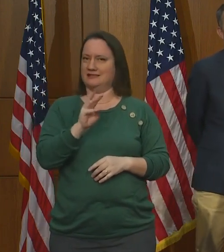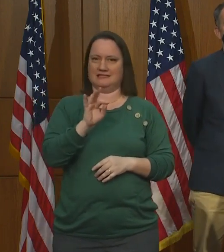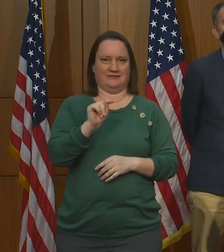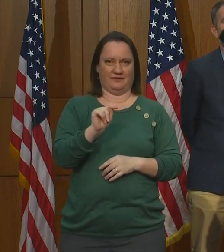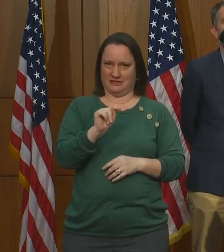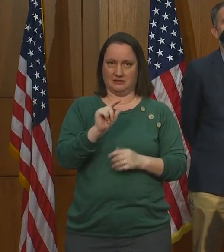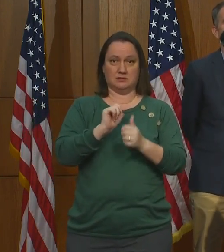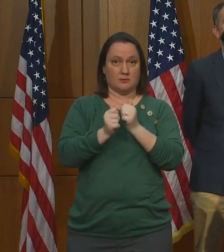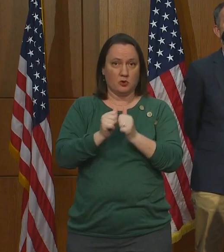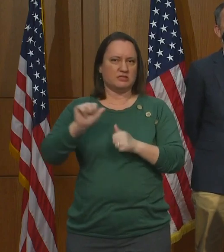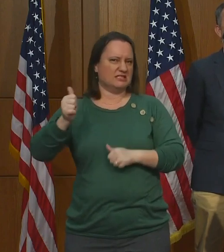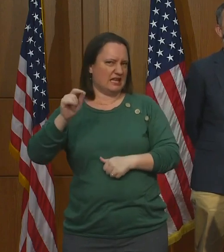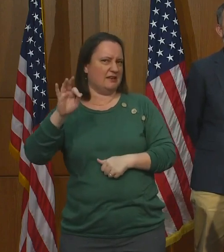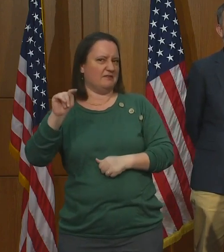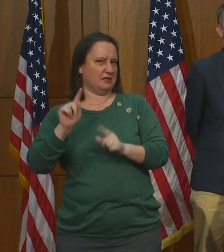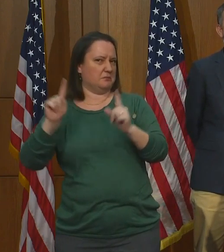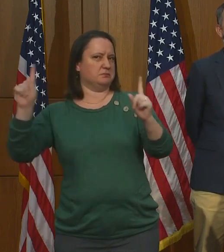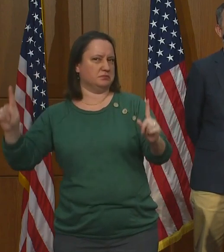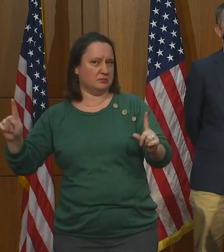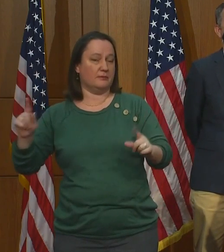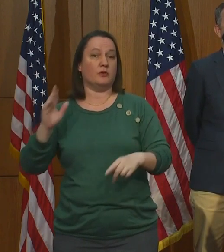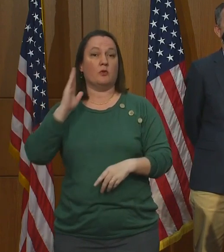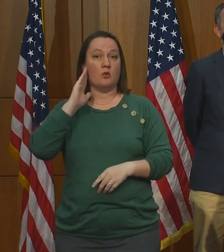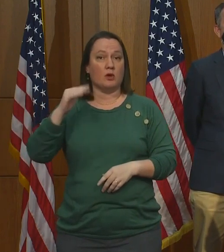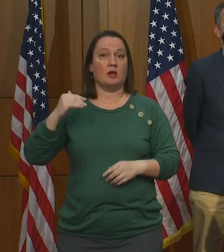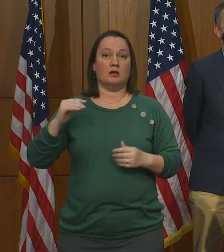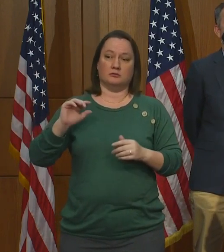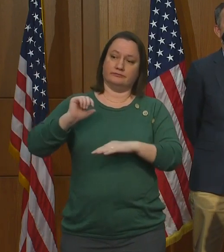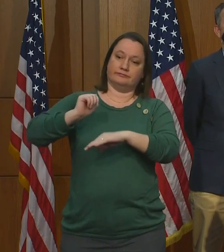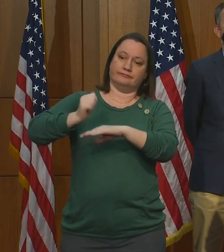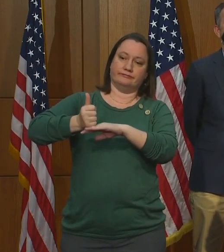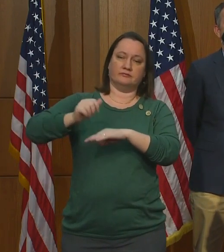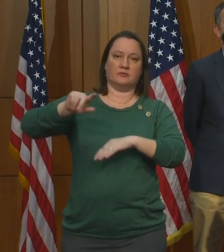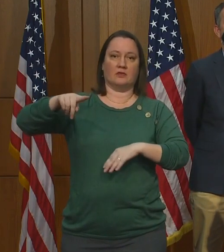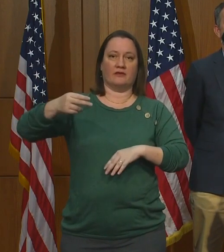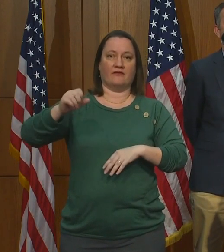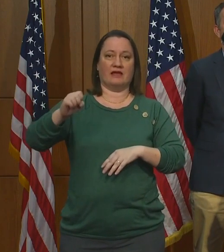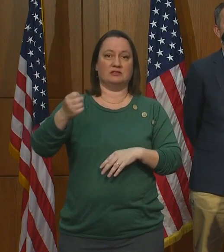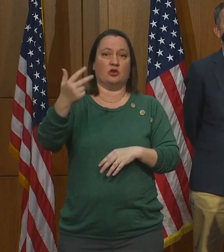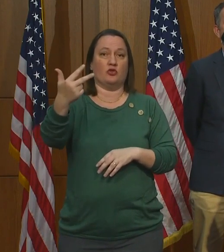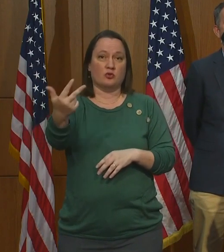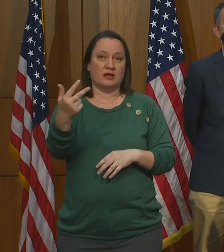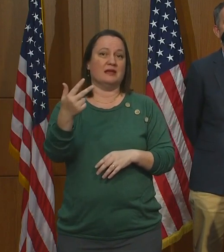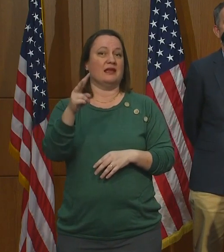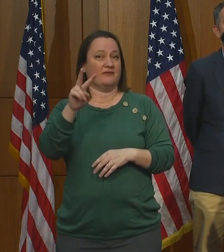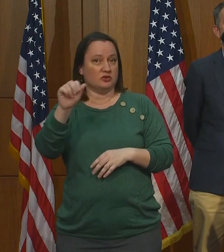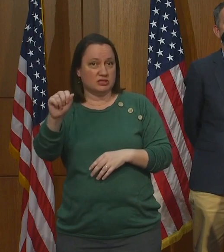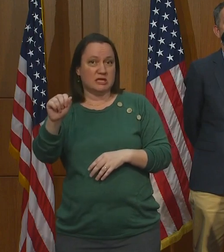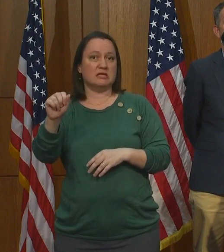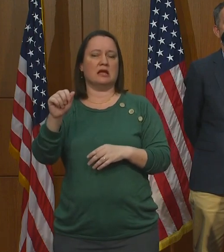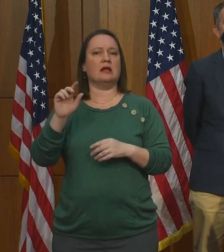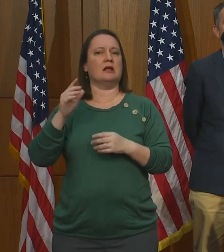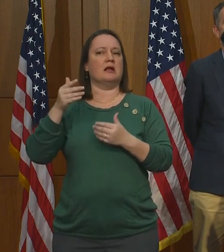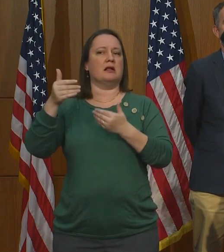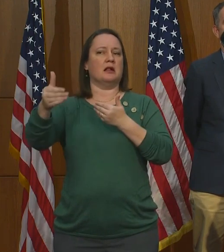THE RE FOR TEN BUT FACE TO THESE OUR FACES THEY'RE NOT PERMANENT WE WILL HAVE A FACE THREE IN VIRGINIA THAT THE